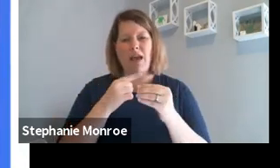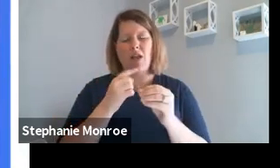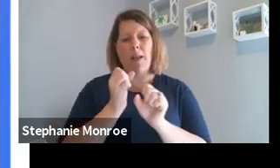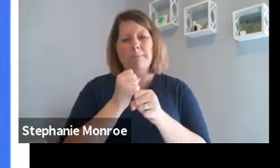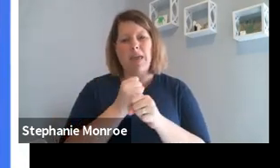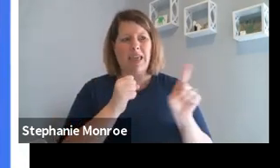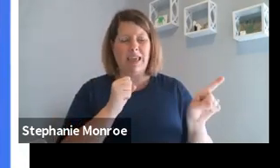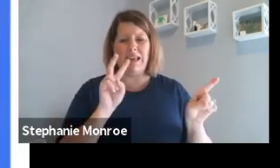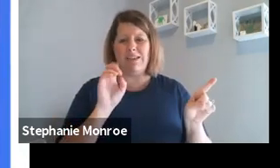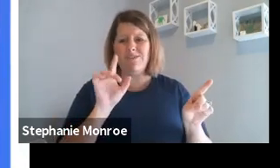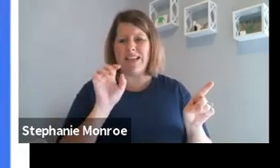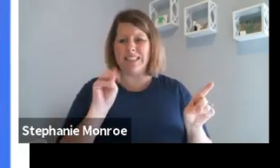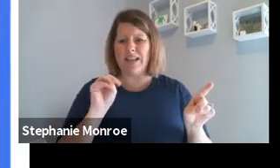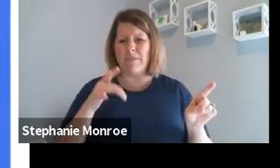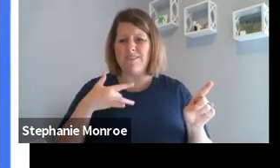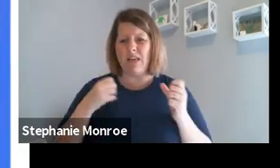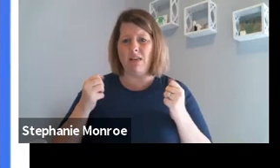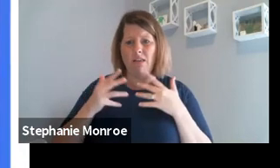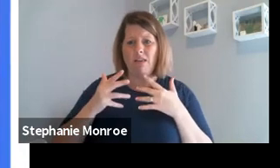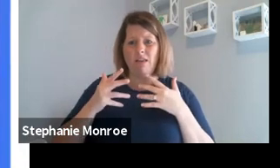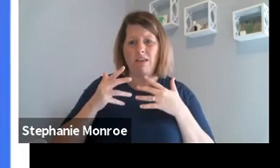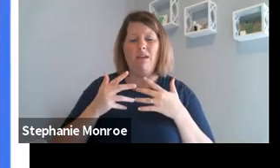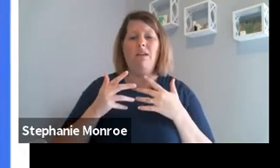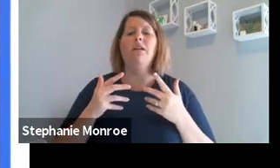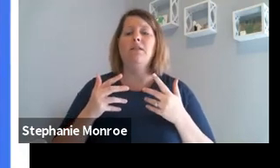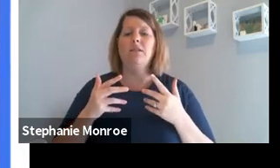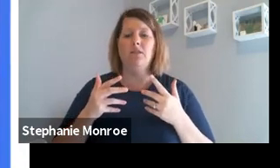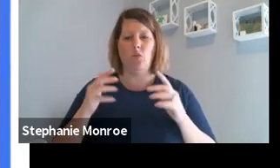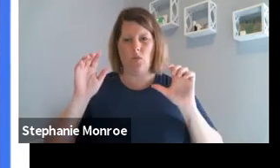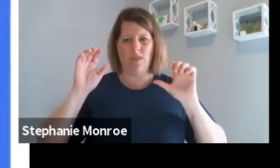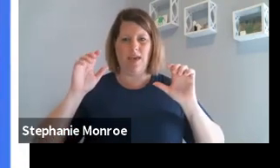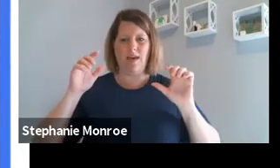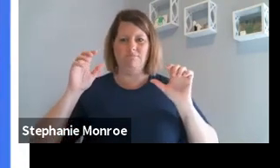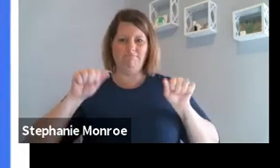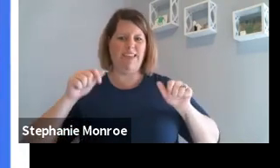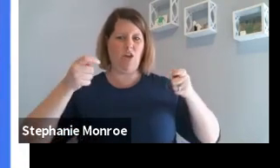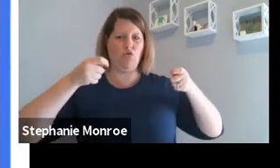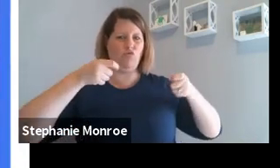feel fearful so that she or he can be controlled, and then under the power of the abuser.